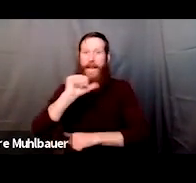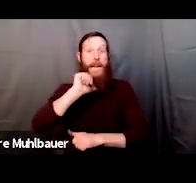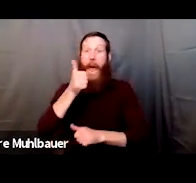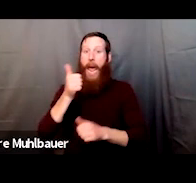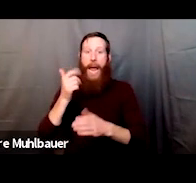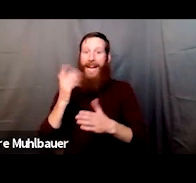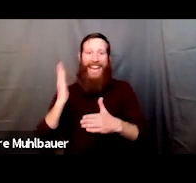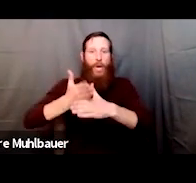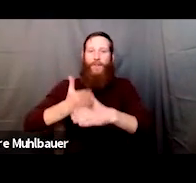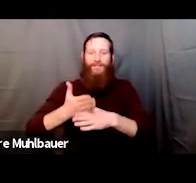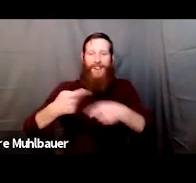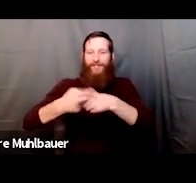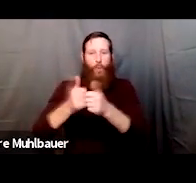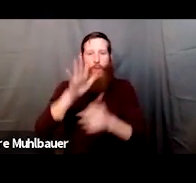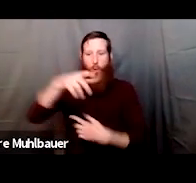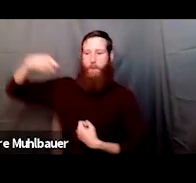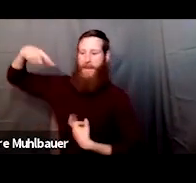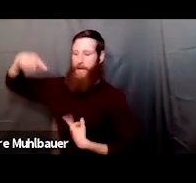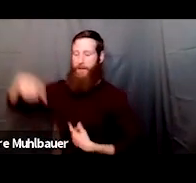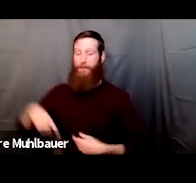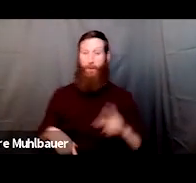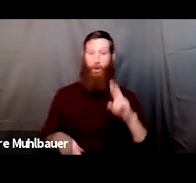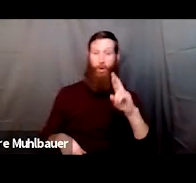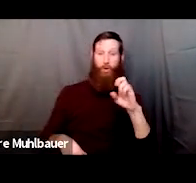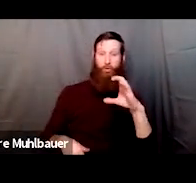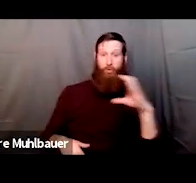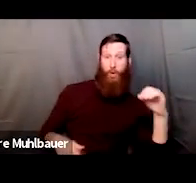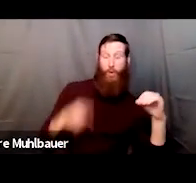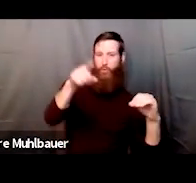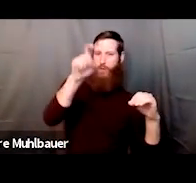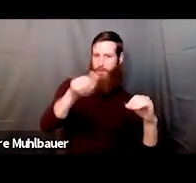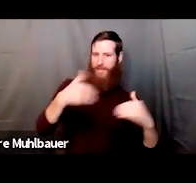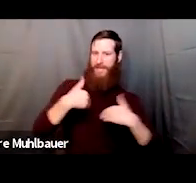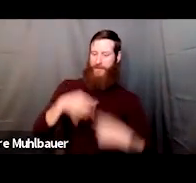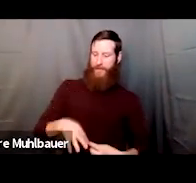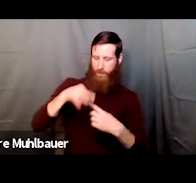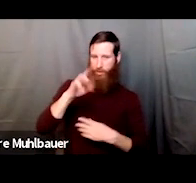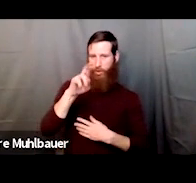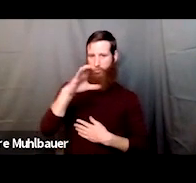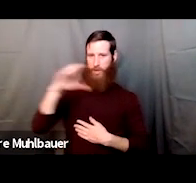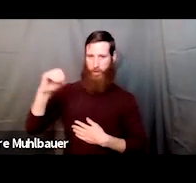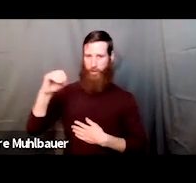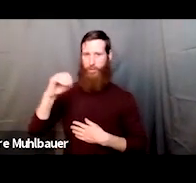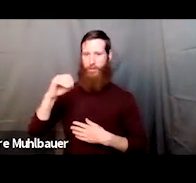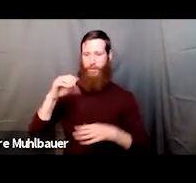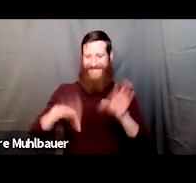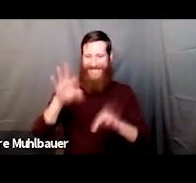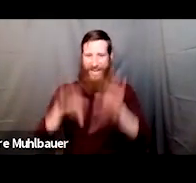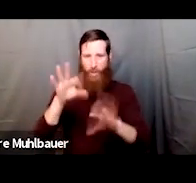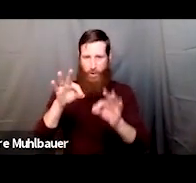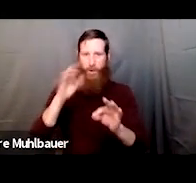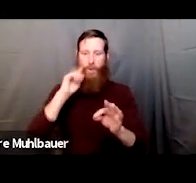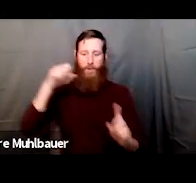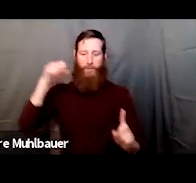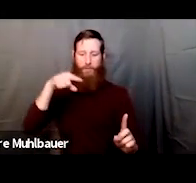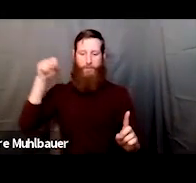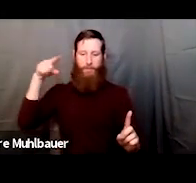In order to use RECCO you need to have a special RECCO detector, that pings out a signal